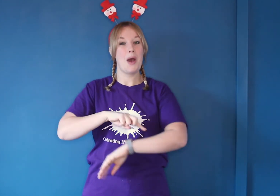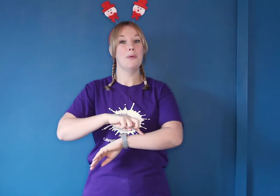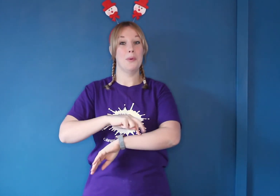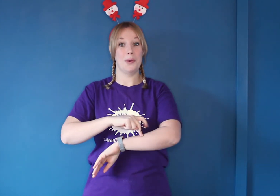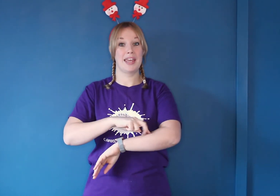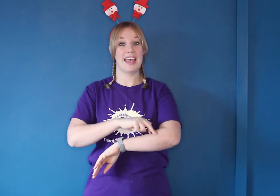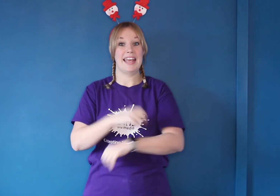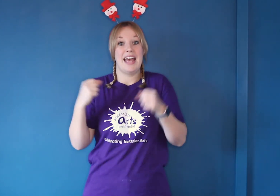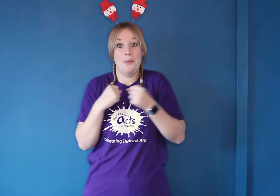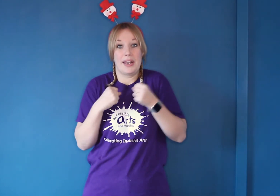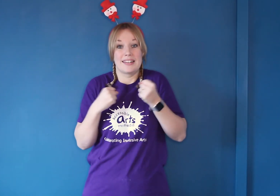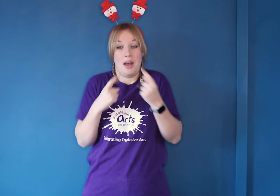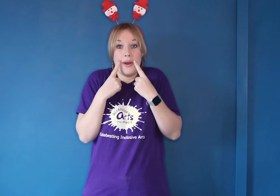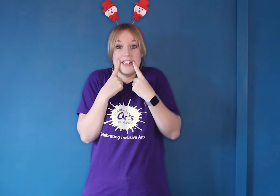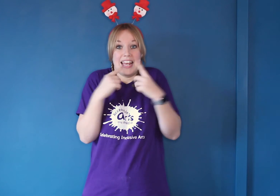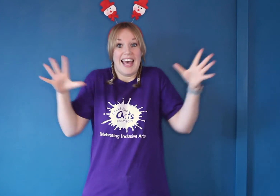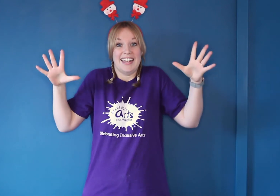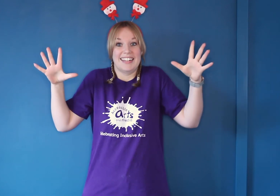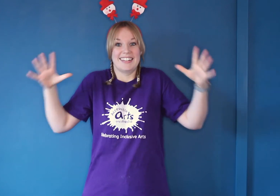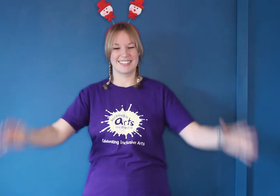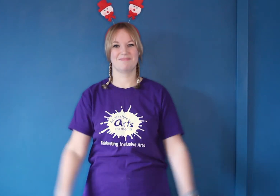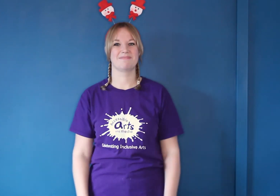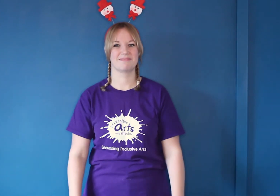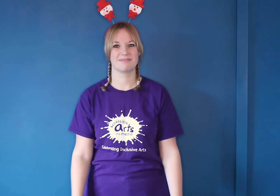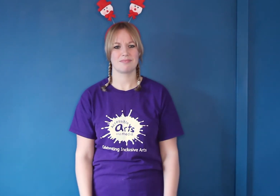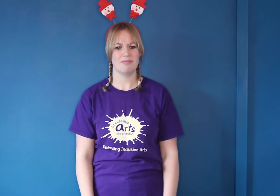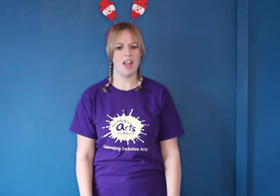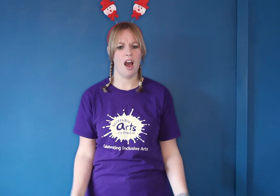Walking in a winter wonderland.